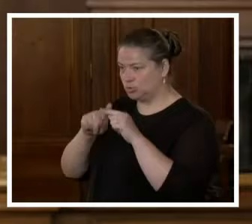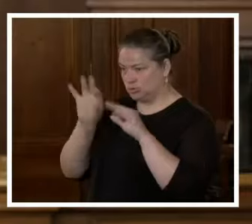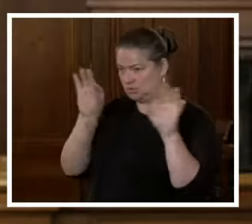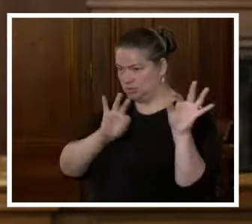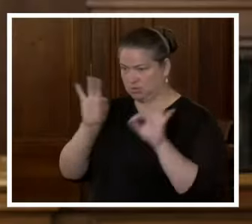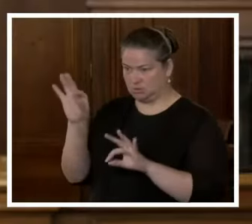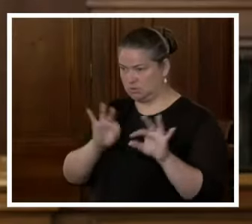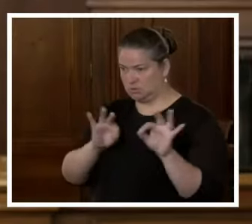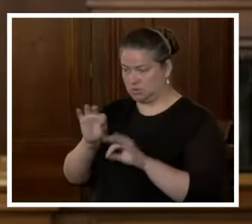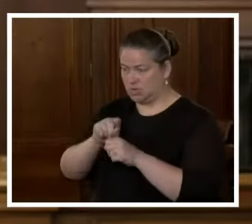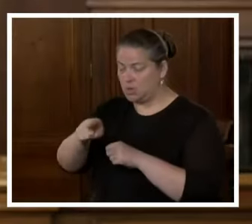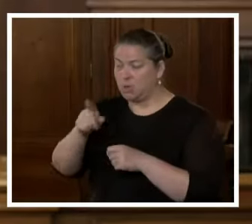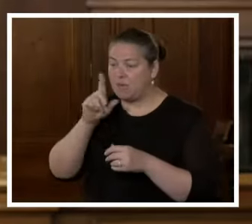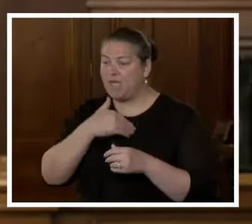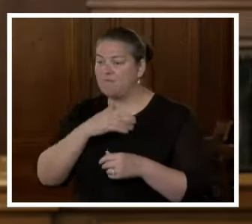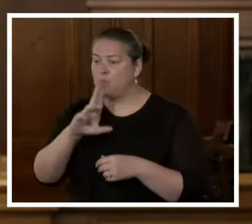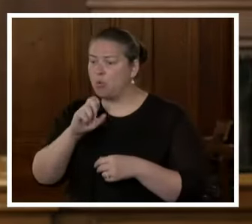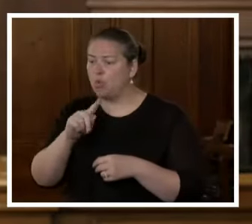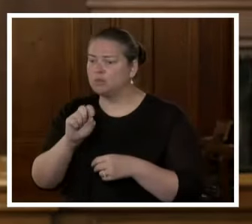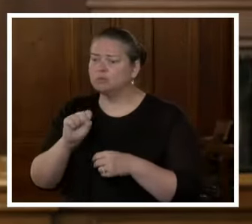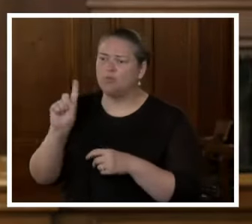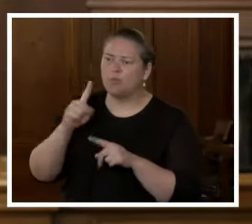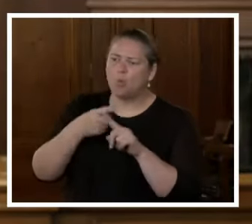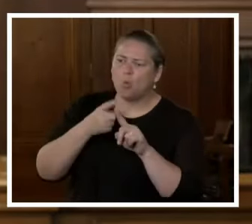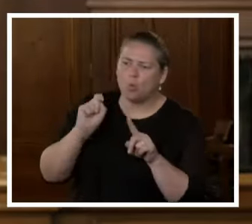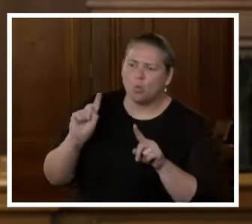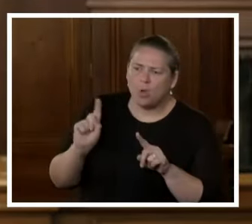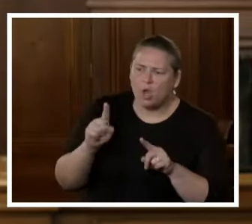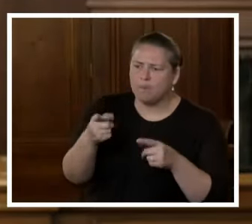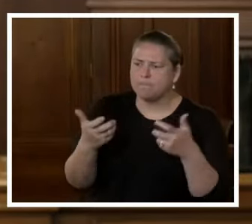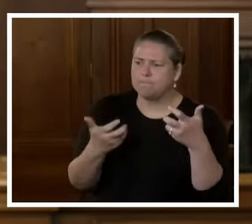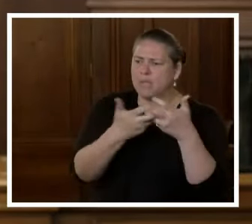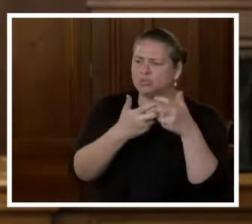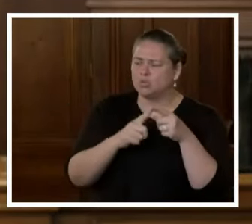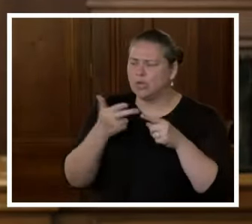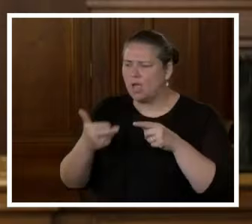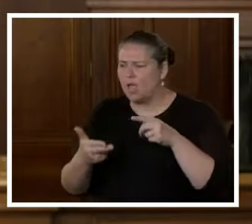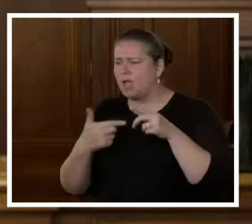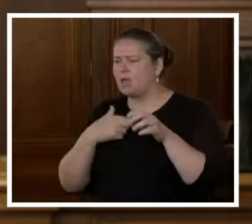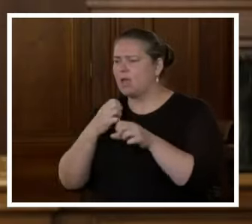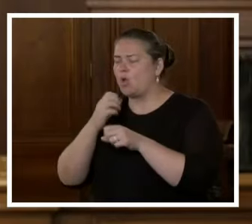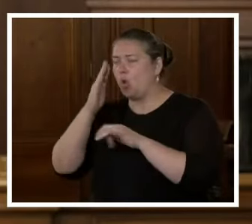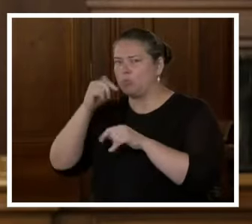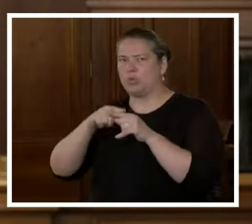STATE POLICE TEAM INVESTIGATING WHO AGAIN I HAVE A HIGH DEGREE OF CONFIDENCE IN, THAT WE'RE